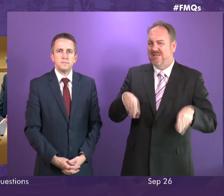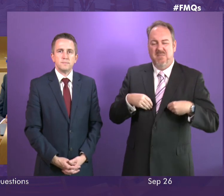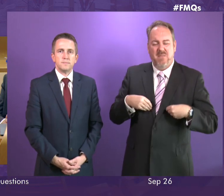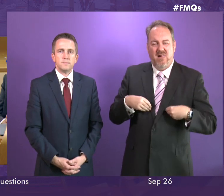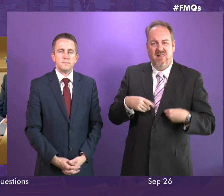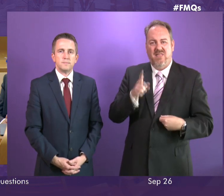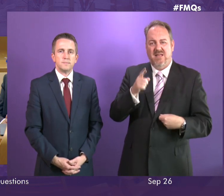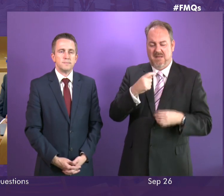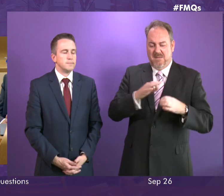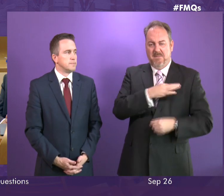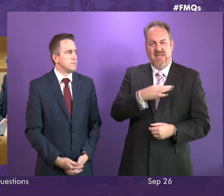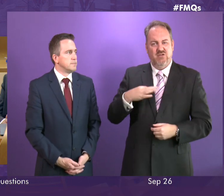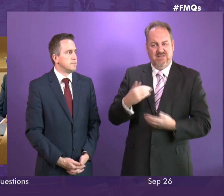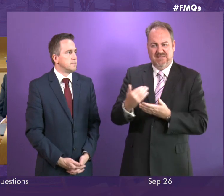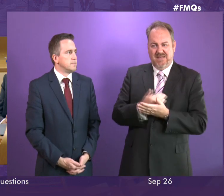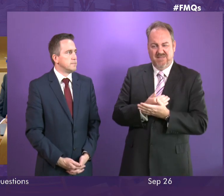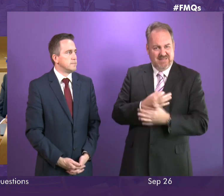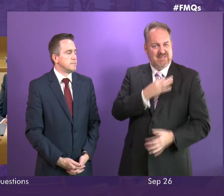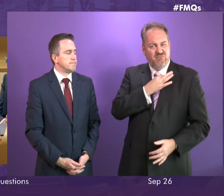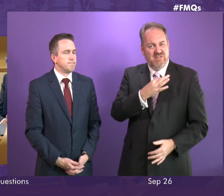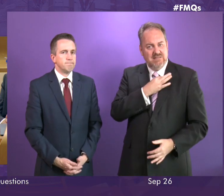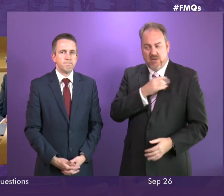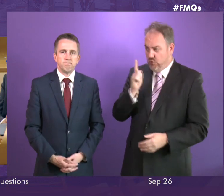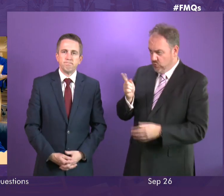that patient safety has been compromised. Does the First Minister agree with them?